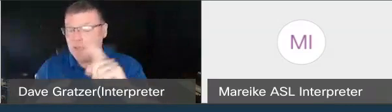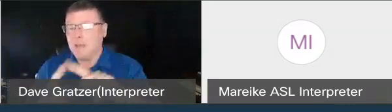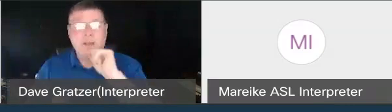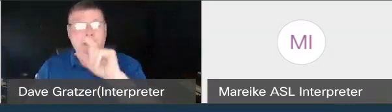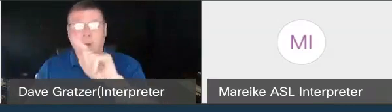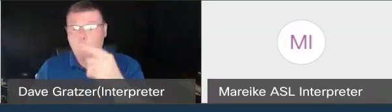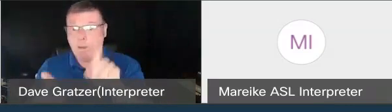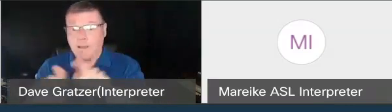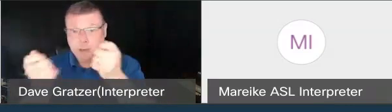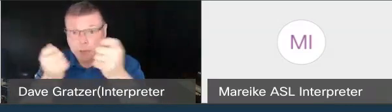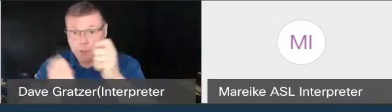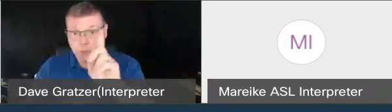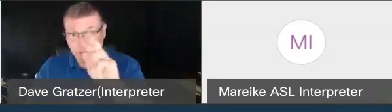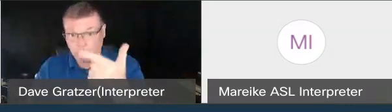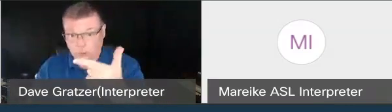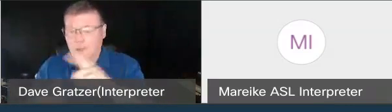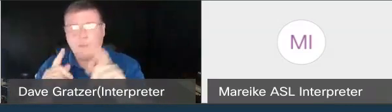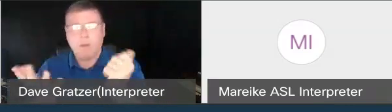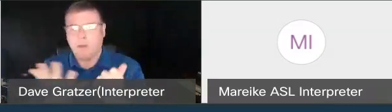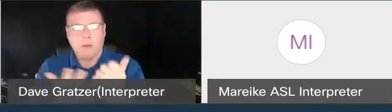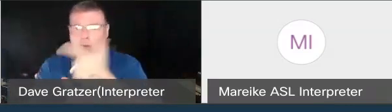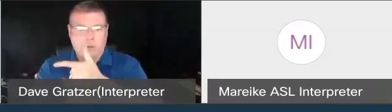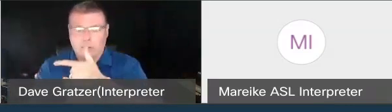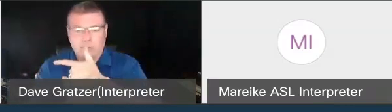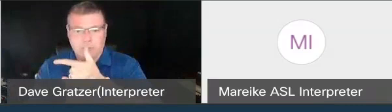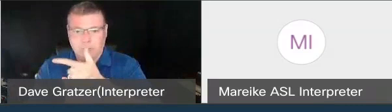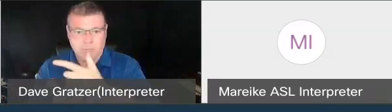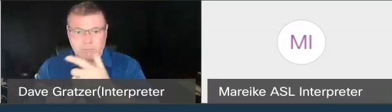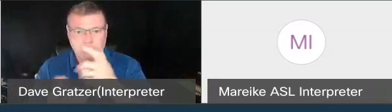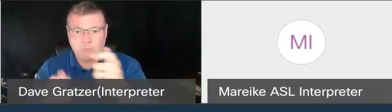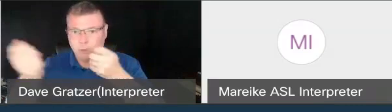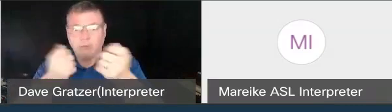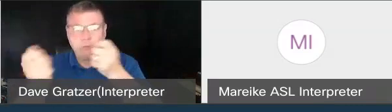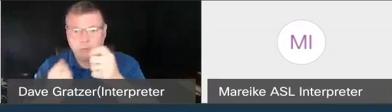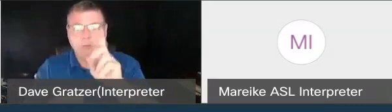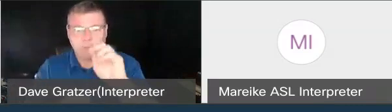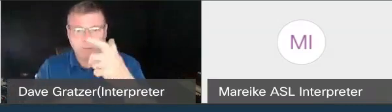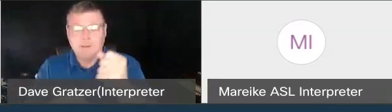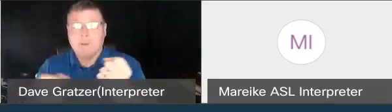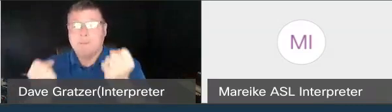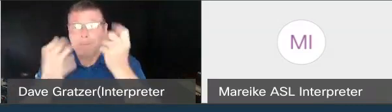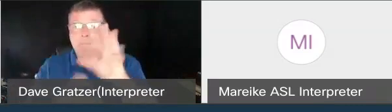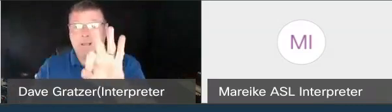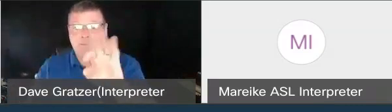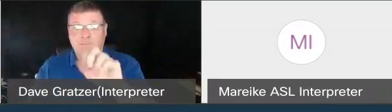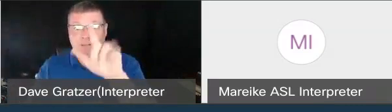but, uh, essentially all controlled substances. Um, many previous felonies became misdemeanors.